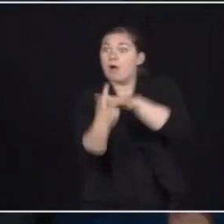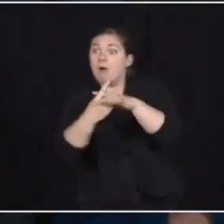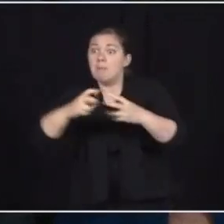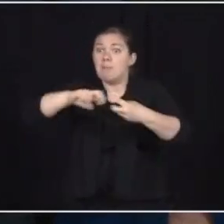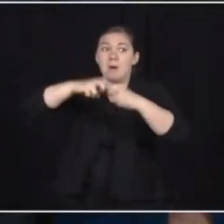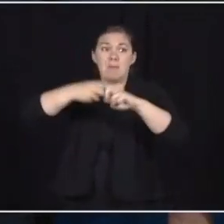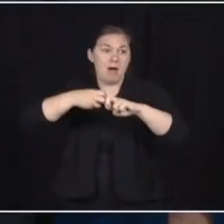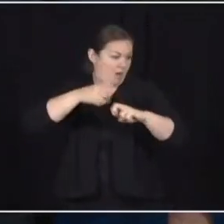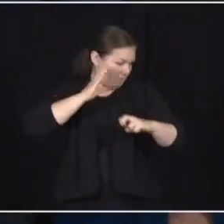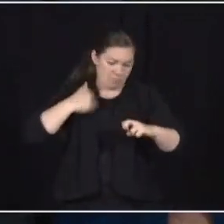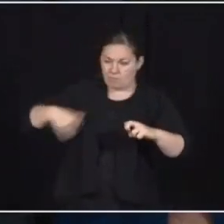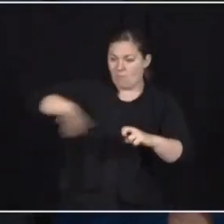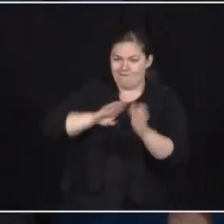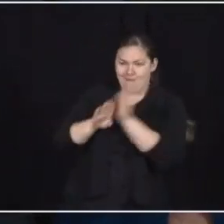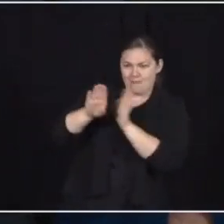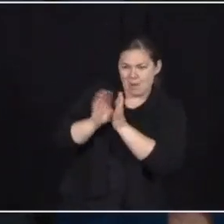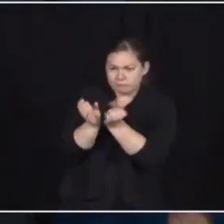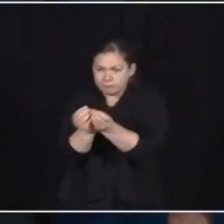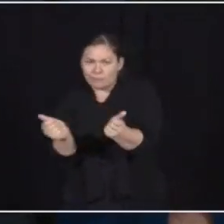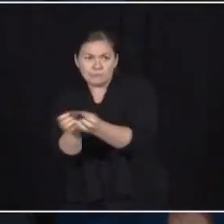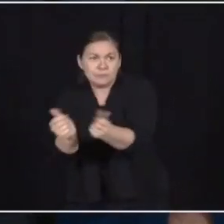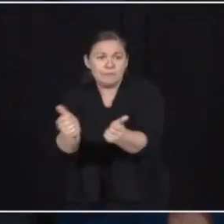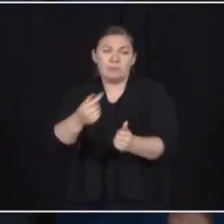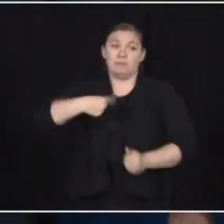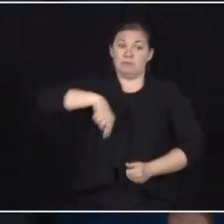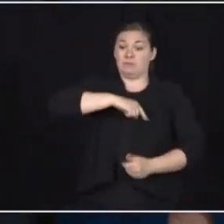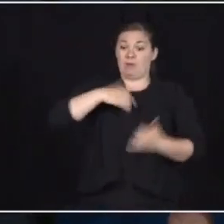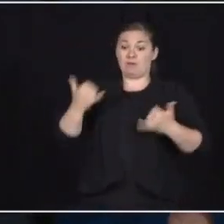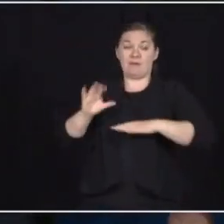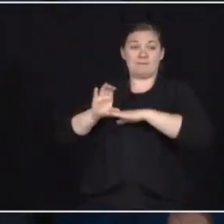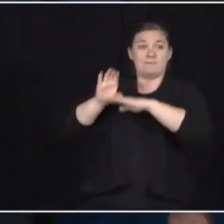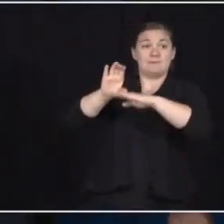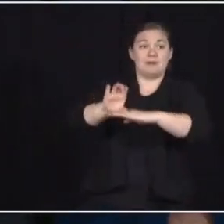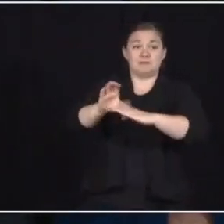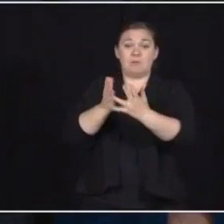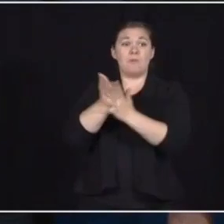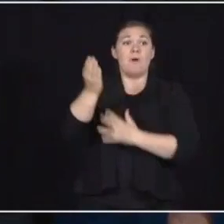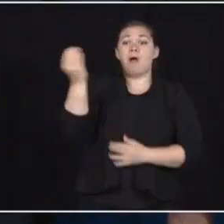Today, we are pleased to announce that we are investing through the Ontario together fund,